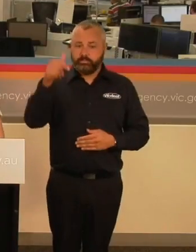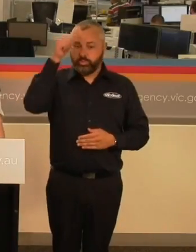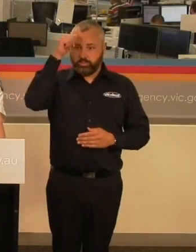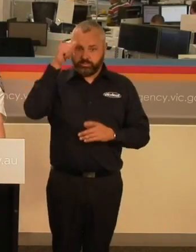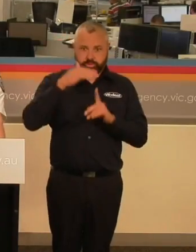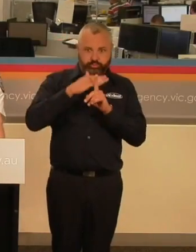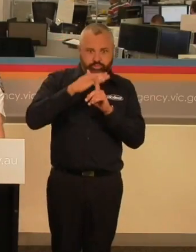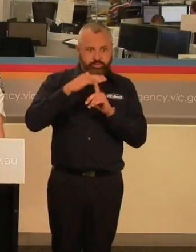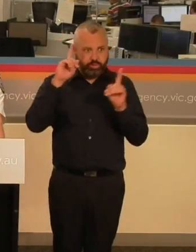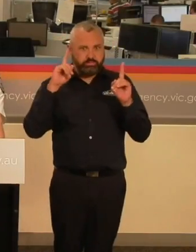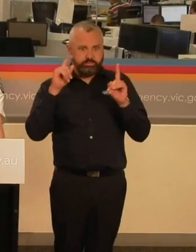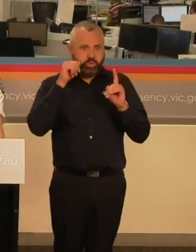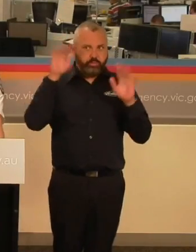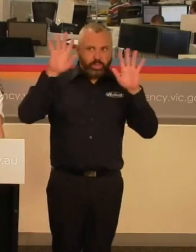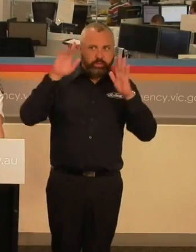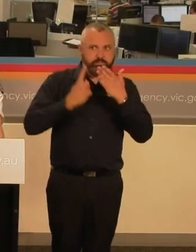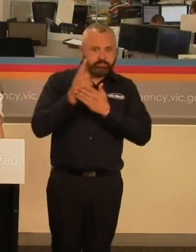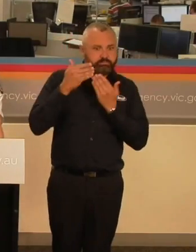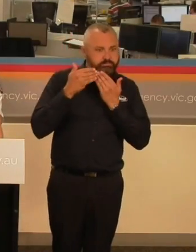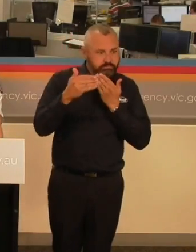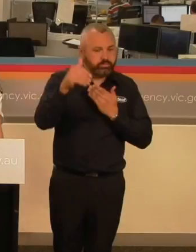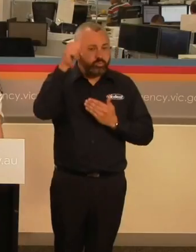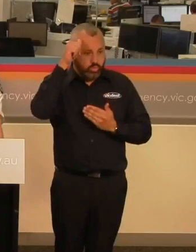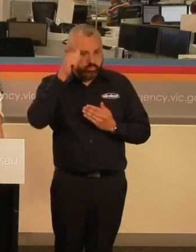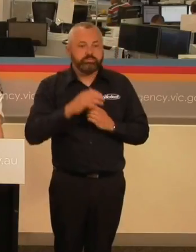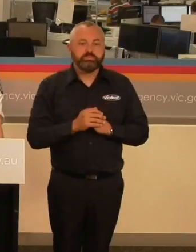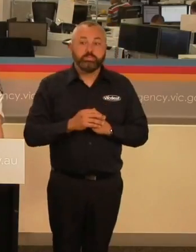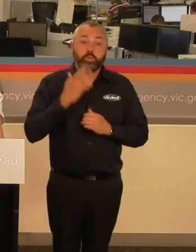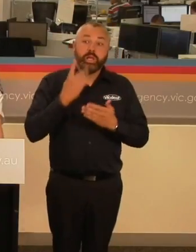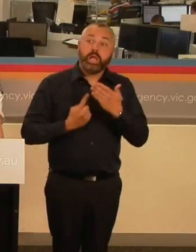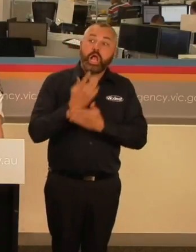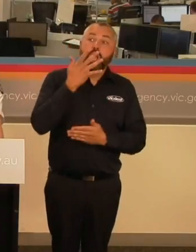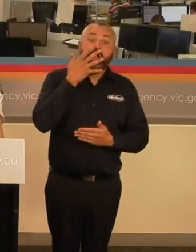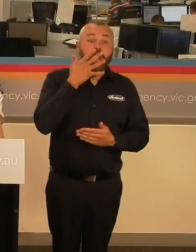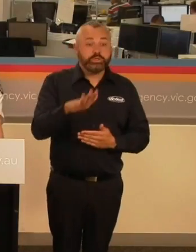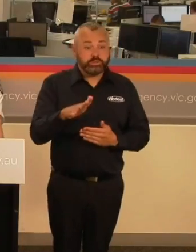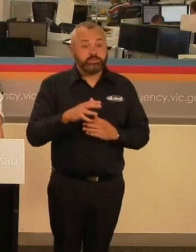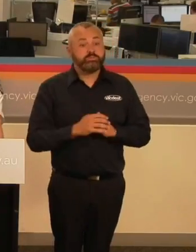does for heat so today we've seen ten graphs and bushfires they attended to by